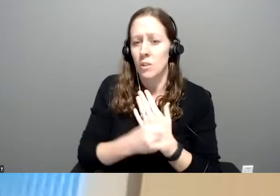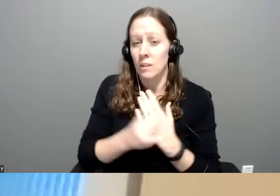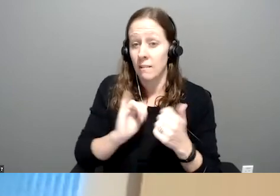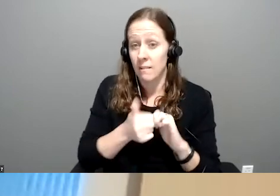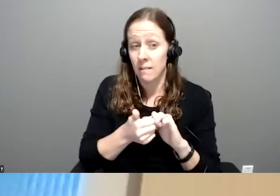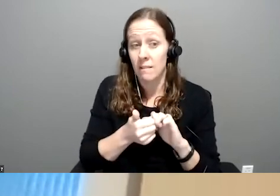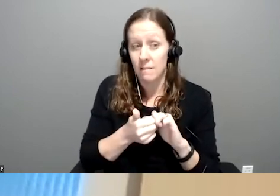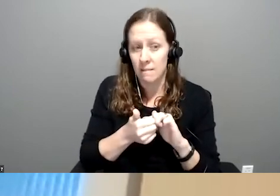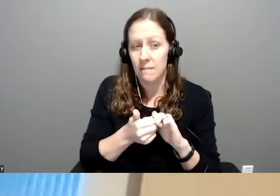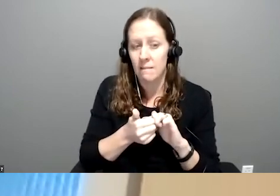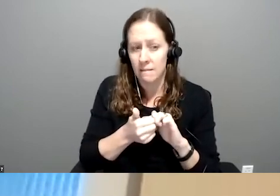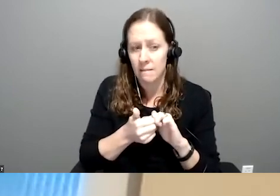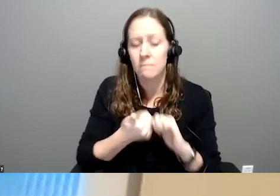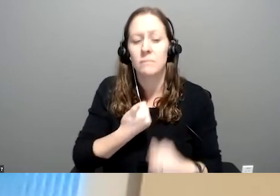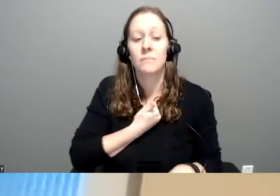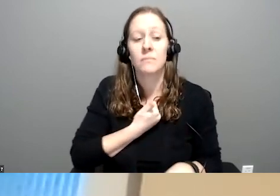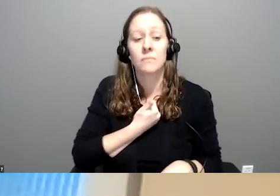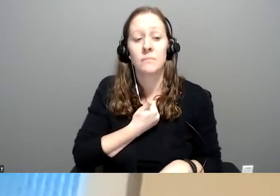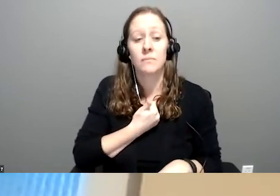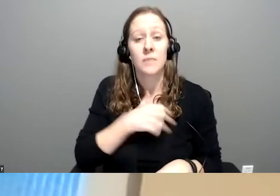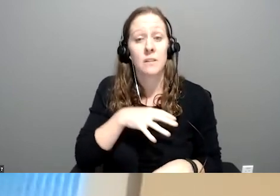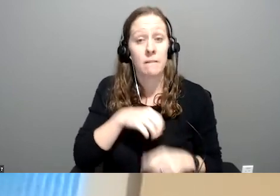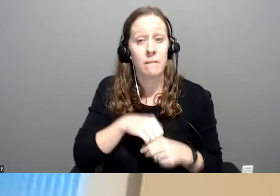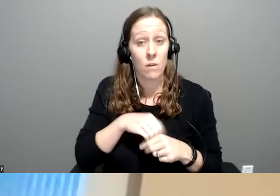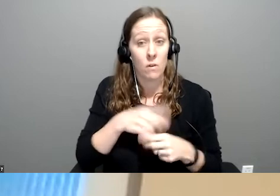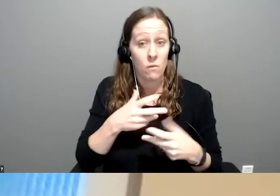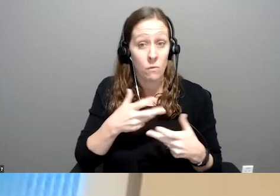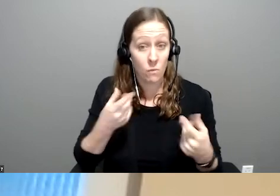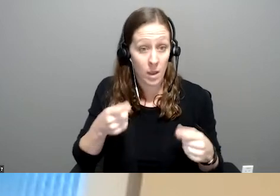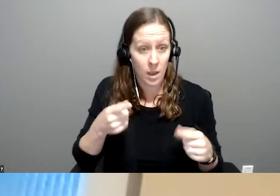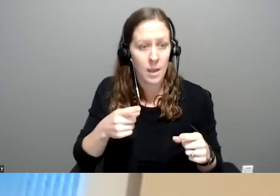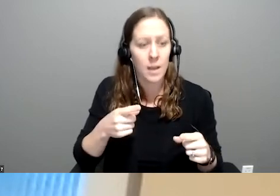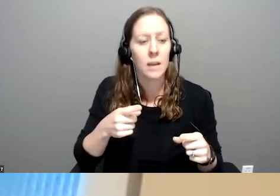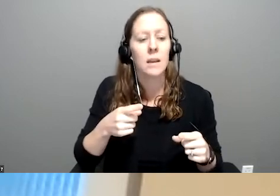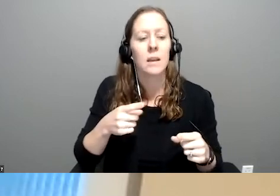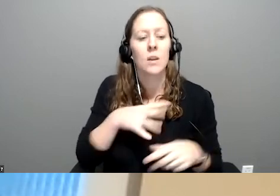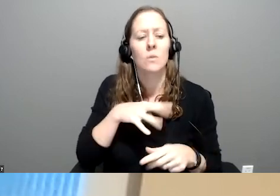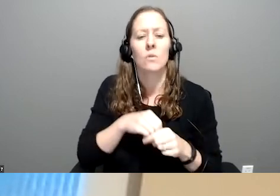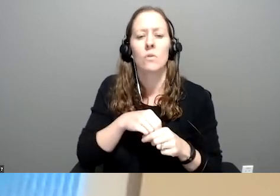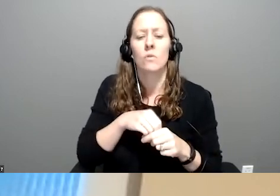I became involved in the second year of the Inclusive Employment Project as a mentor,